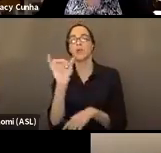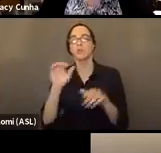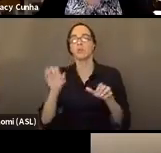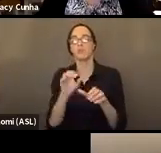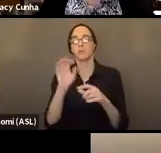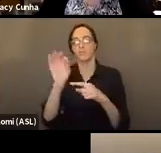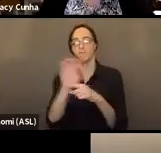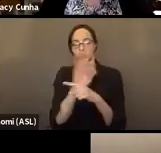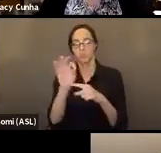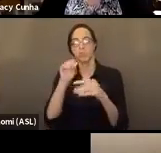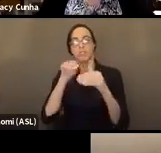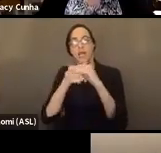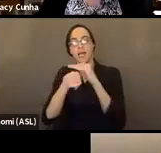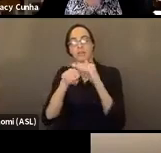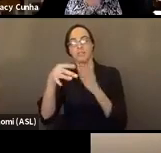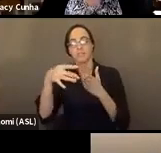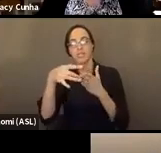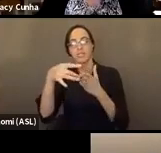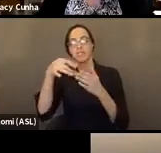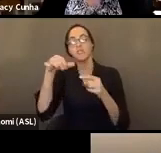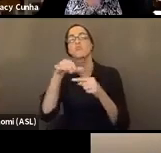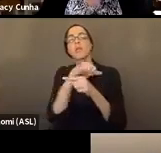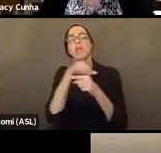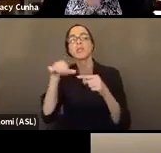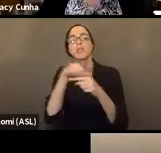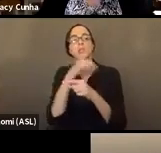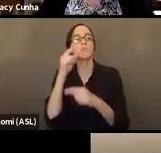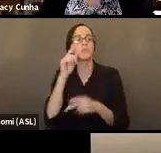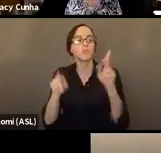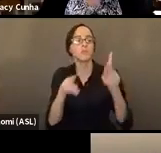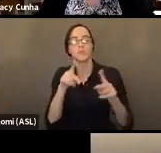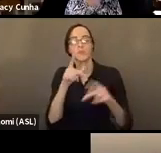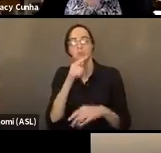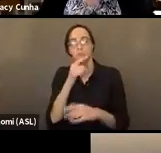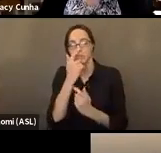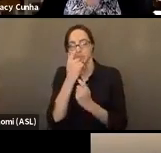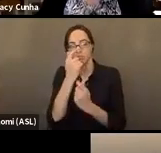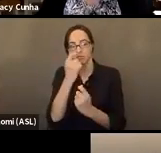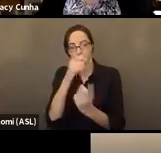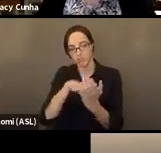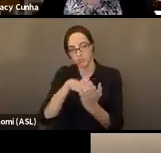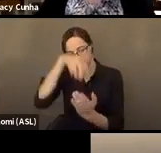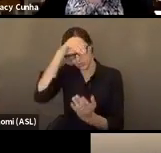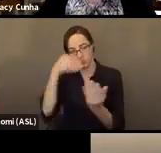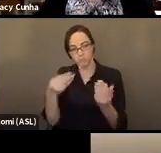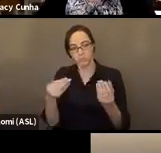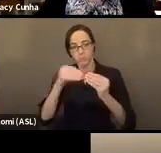are interested in learning more about different uh you know different pieces of how to work with